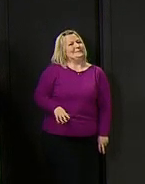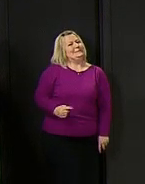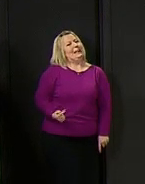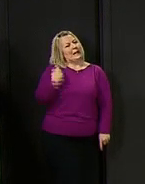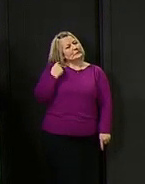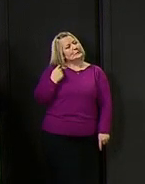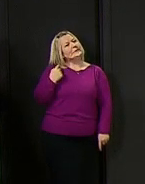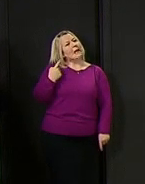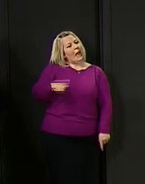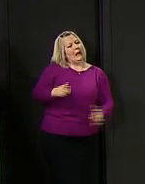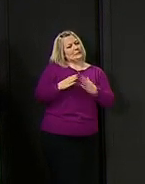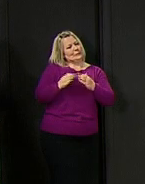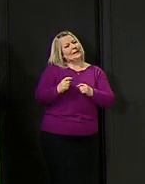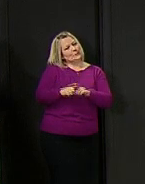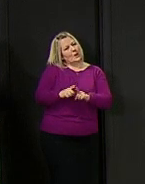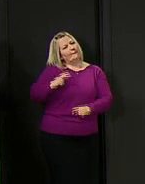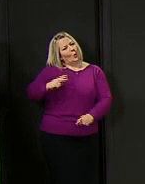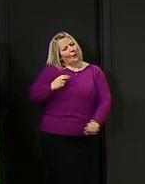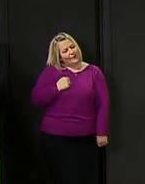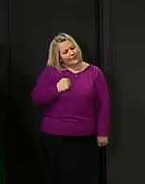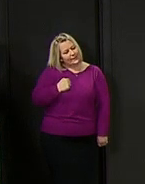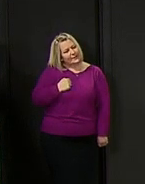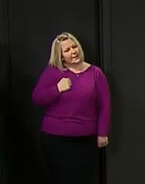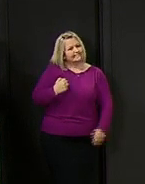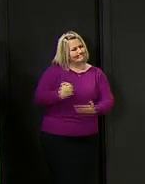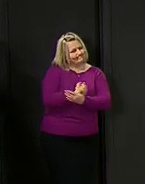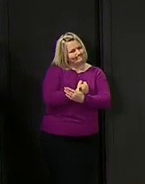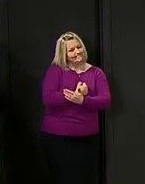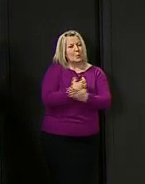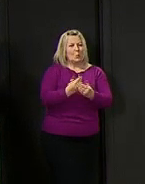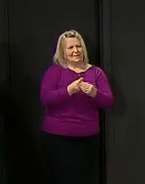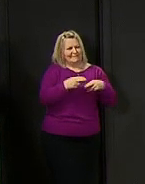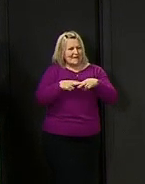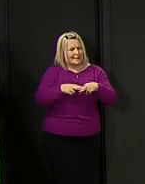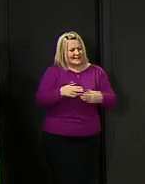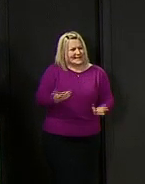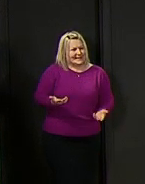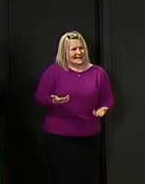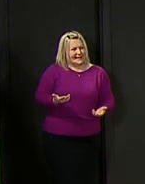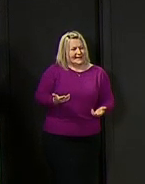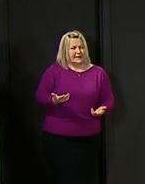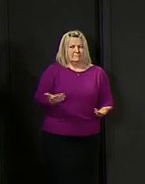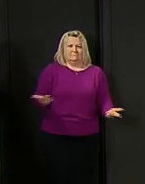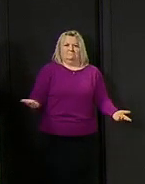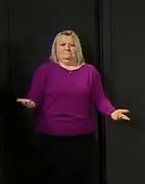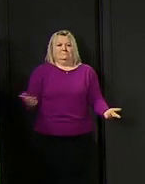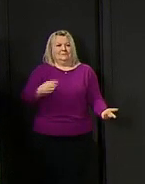and her family. So getting to the point here, on Saturday night either she didn't give you